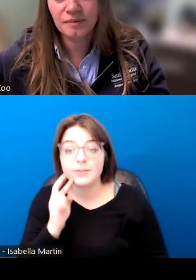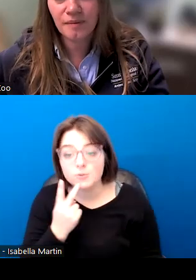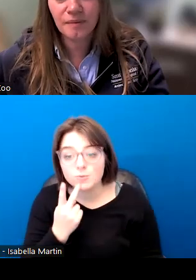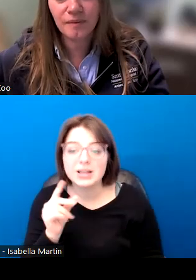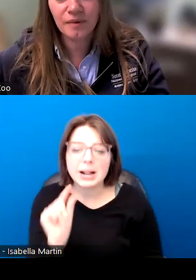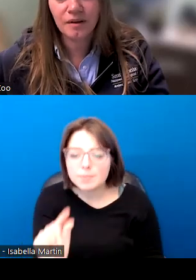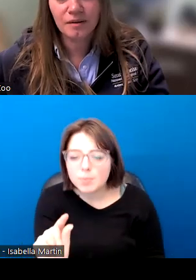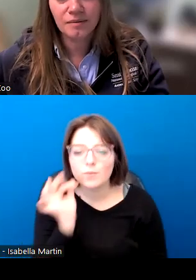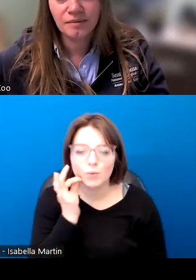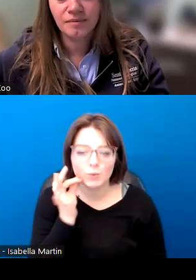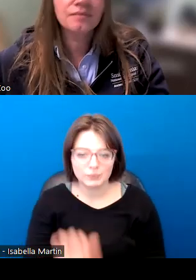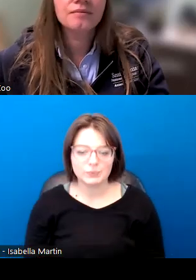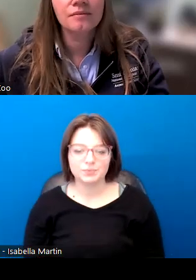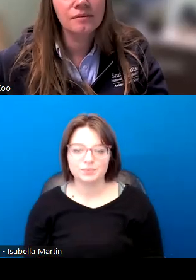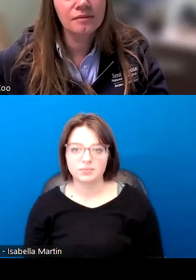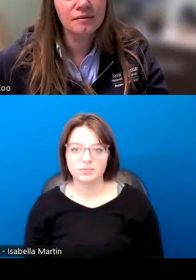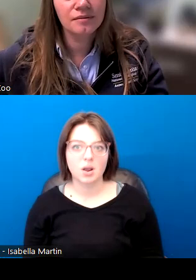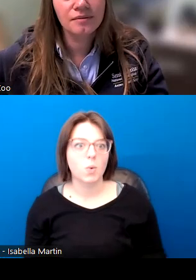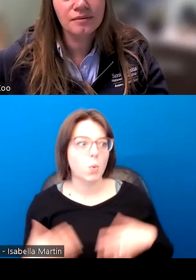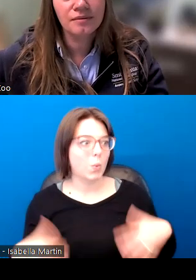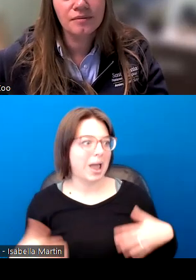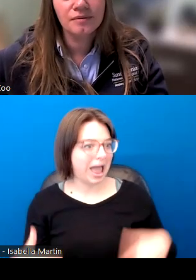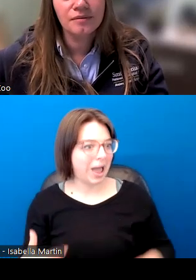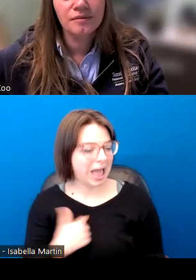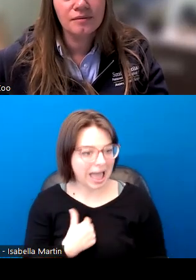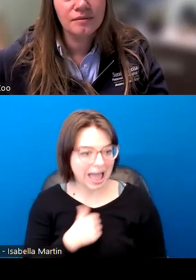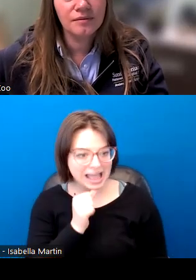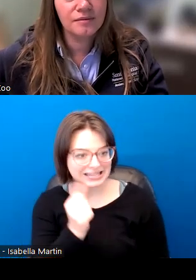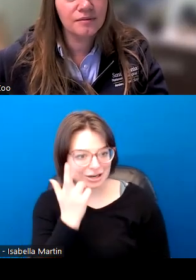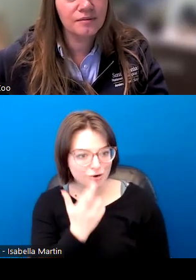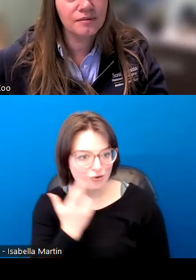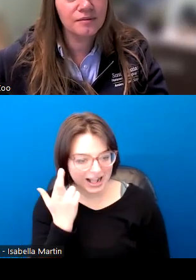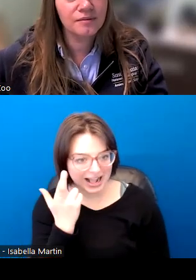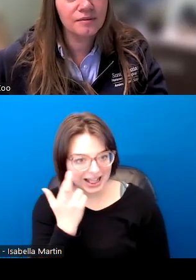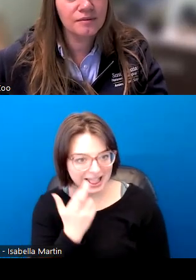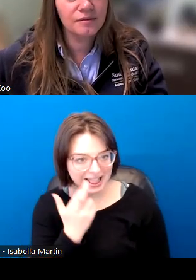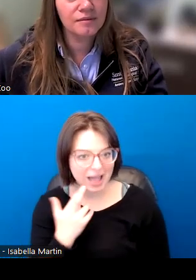Shellie: Wow, I did not realize the extent of the variety that every animal is getting